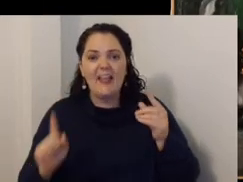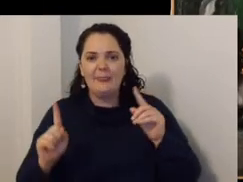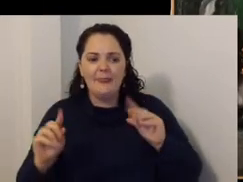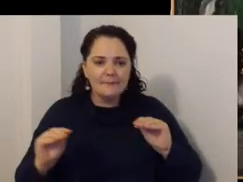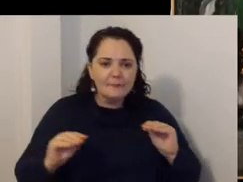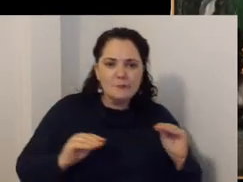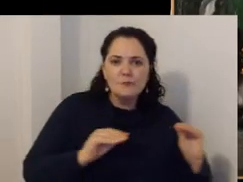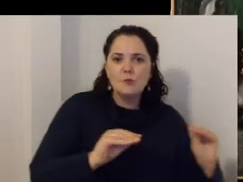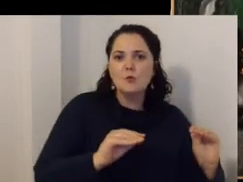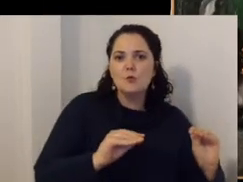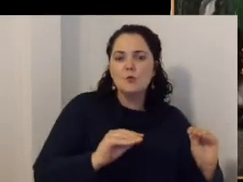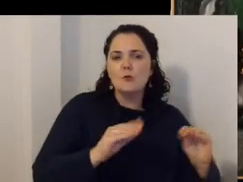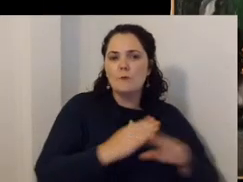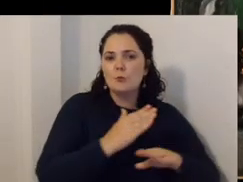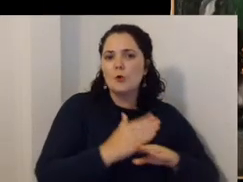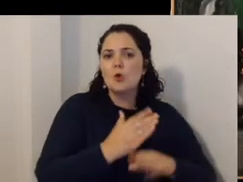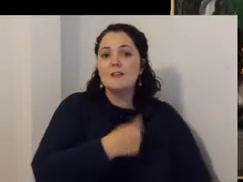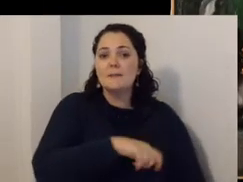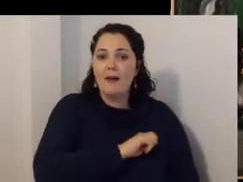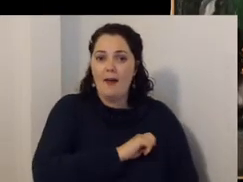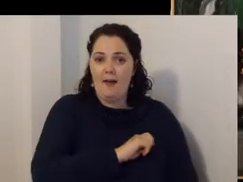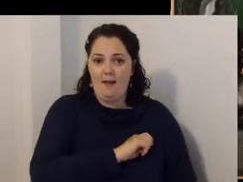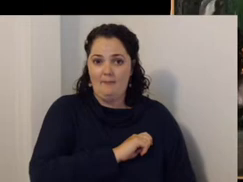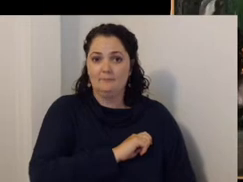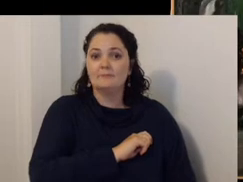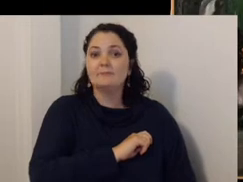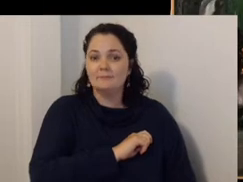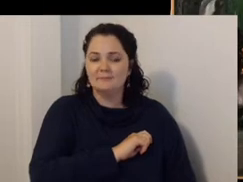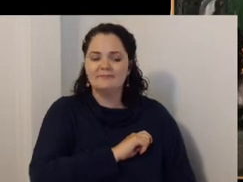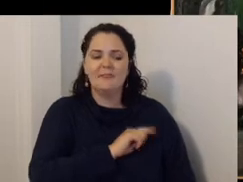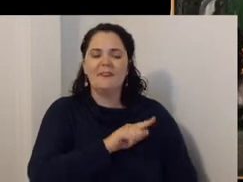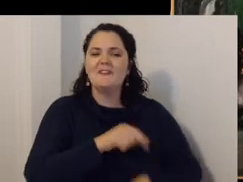for a lot of his career in Spain, and in Spain they just referred to him as 'The Greek', 'El Greco'